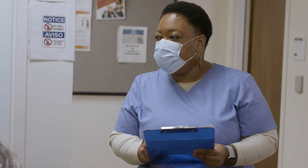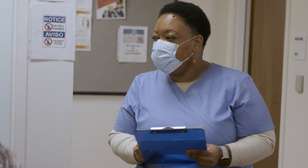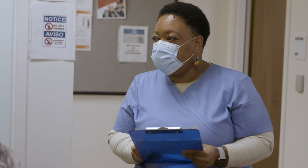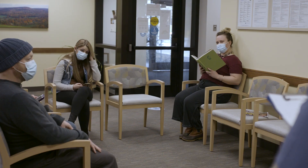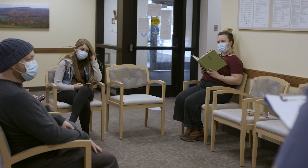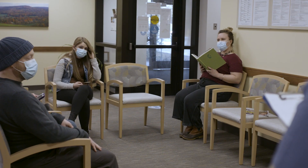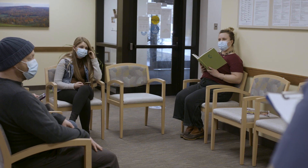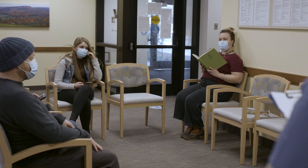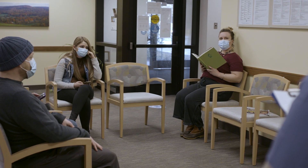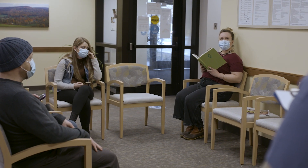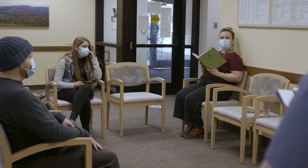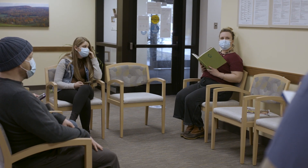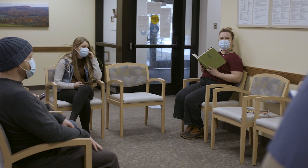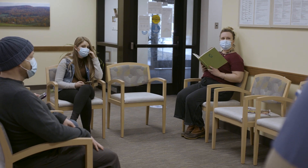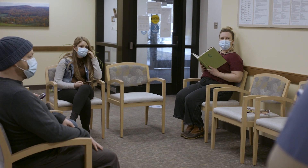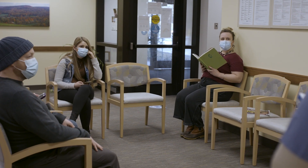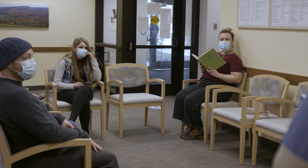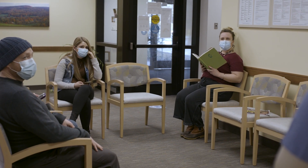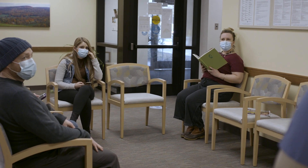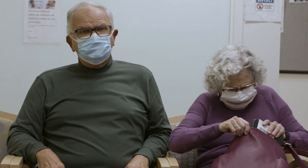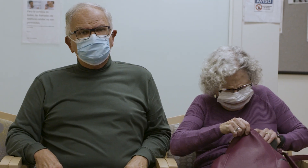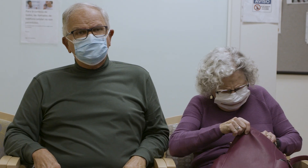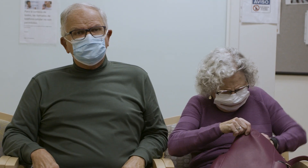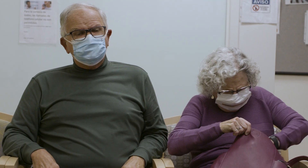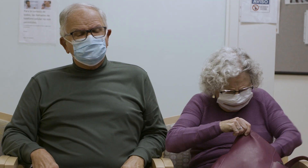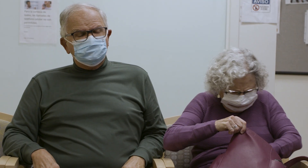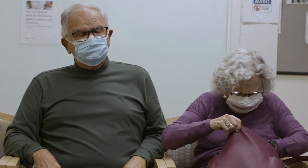Ruby? No Ruby here today?